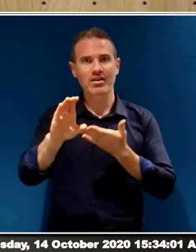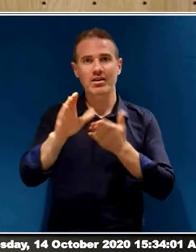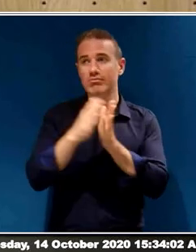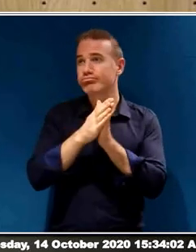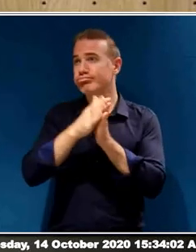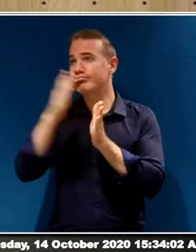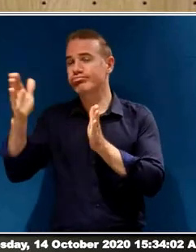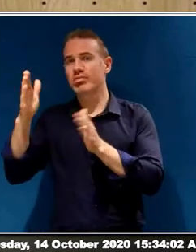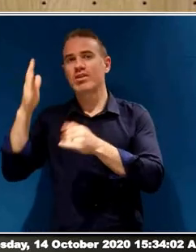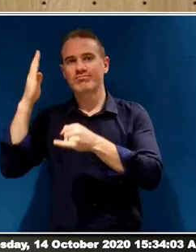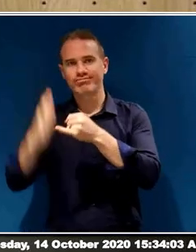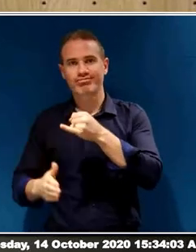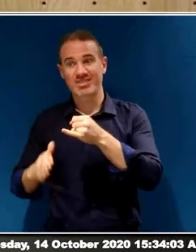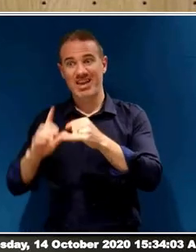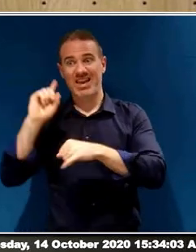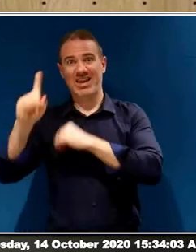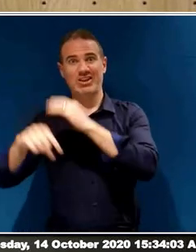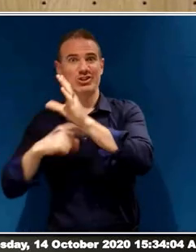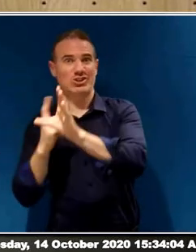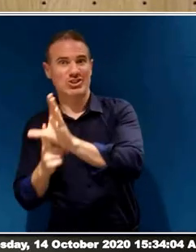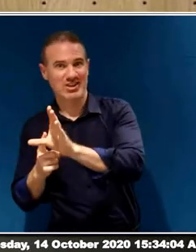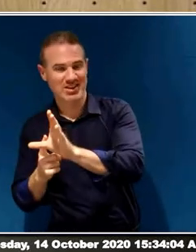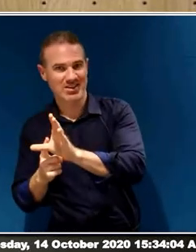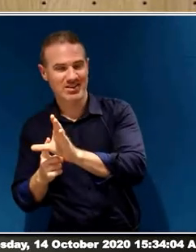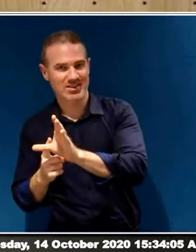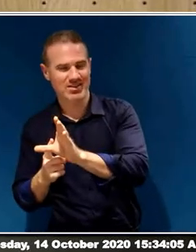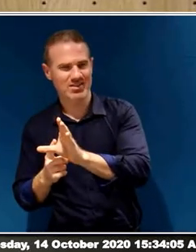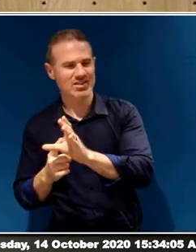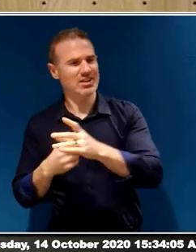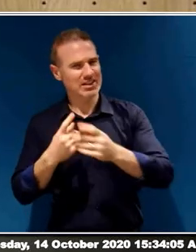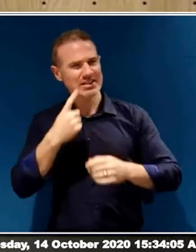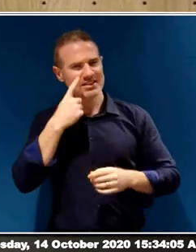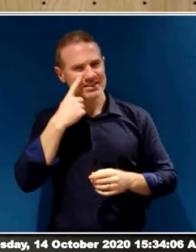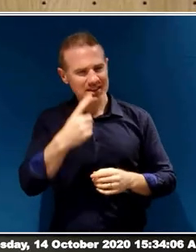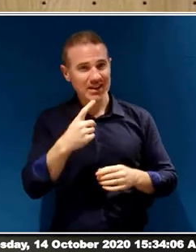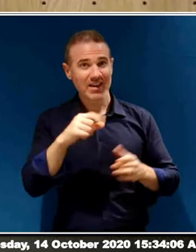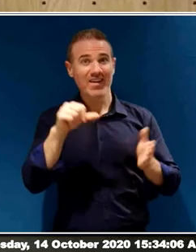In those moments between where the funding has run out, it's left schools